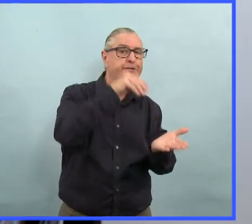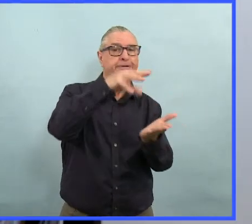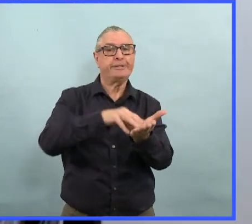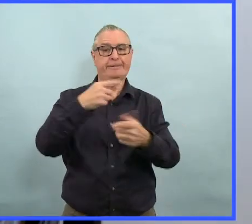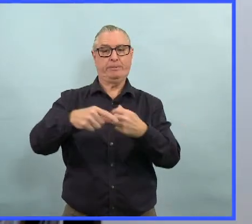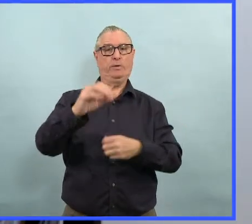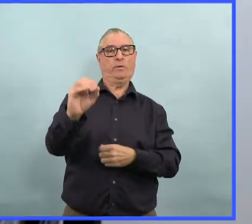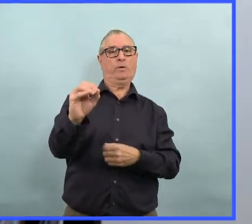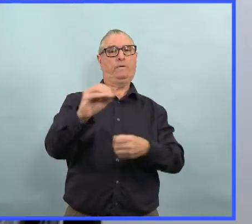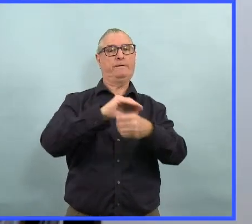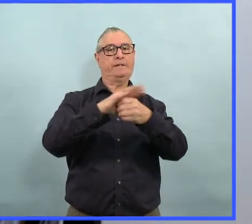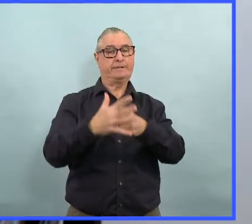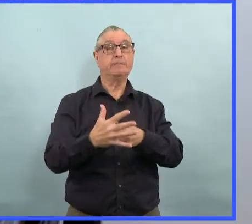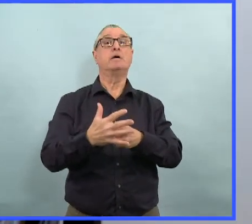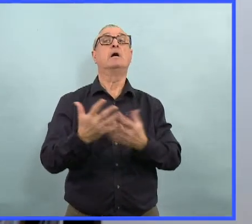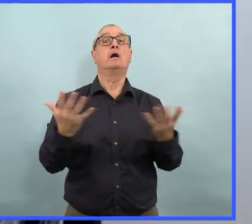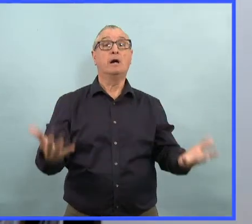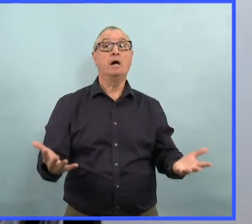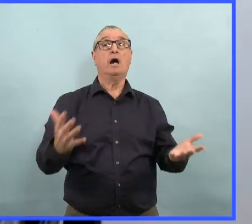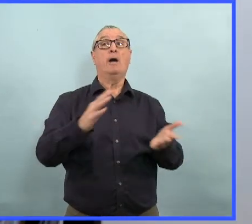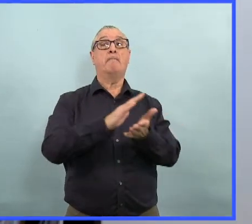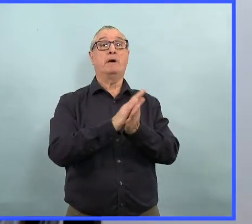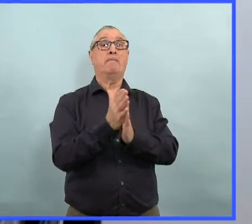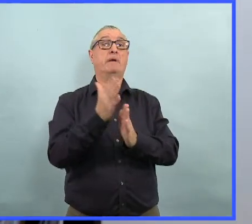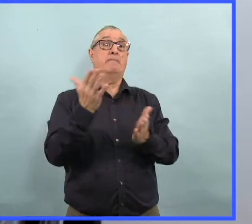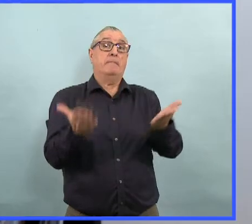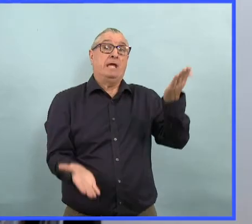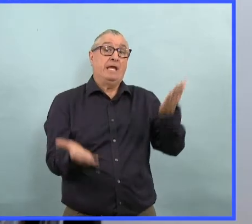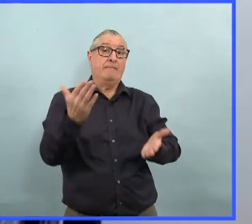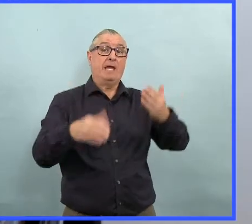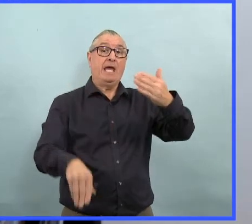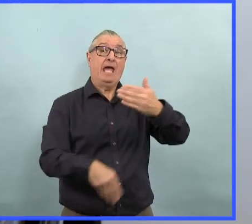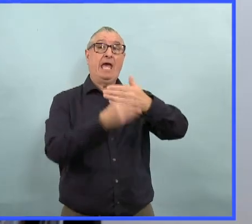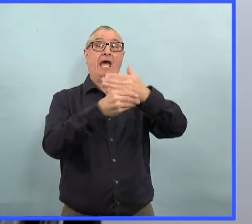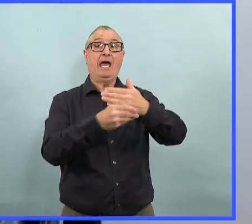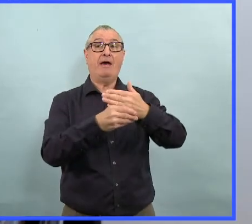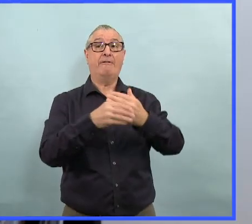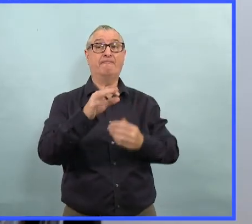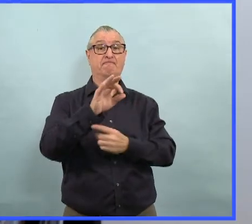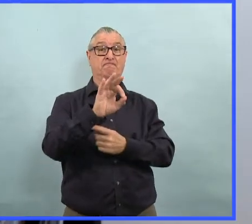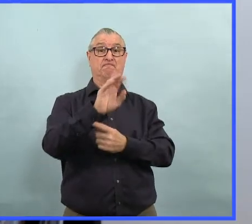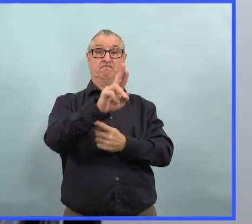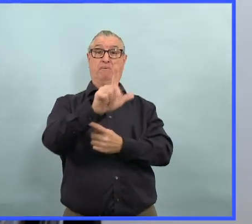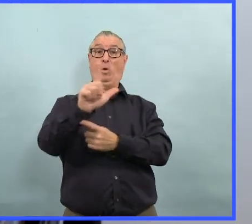to put on manitobans so that's not to say that this couldn't be something that we move to in